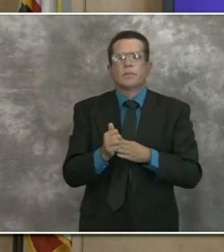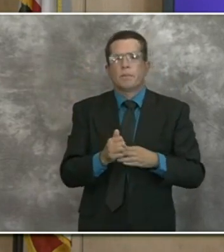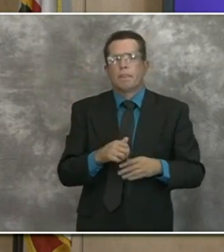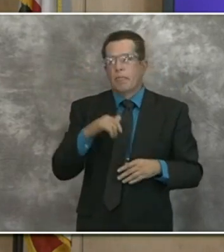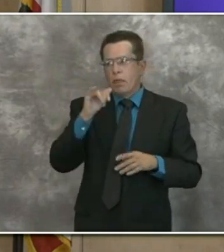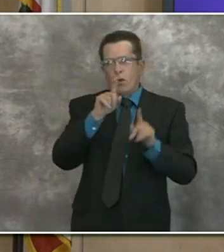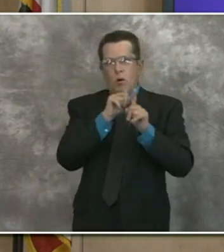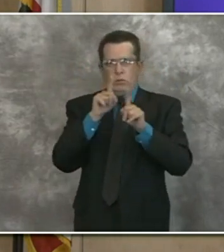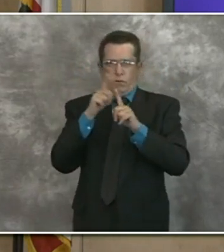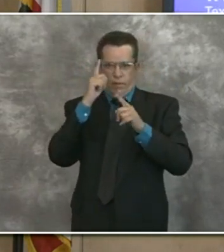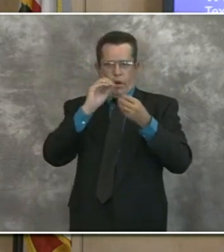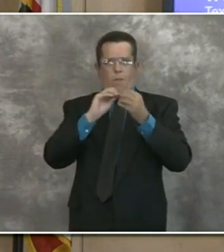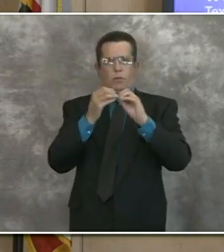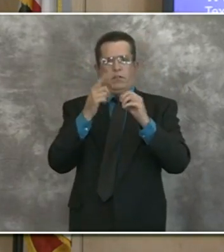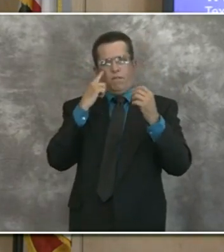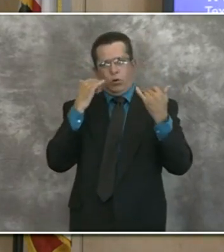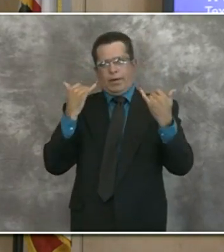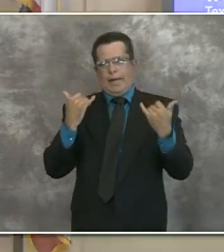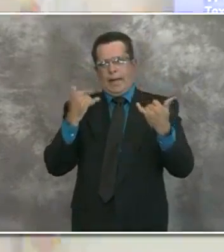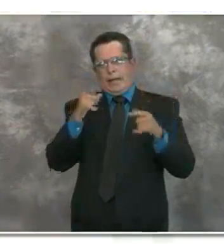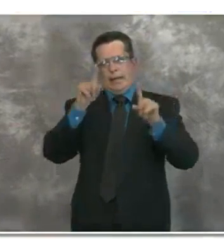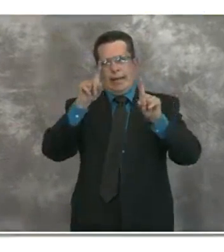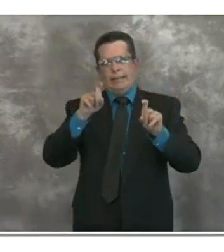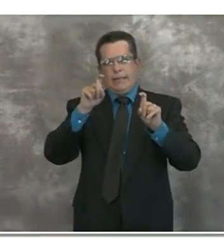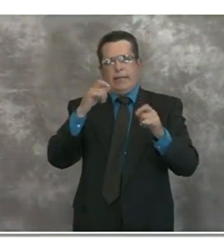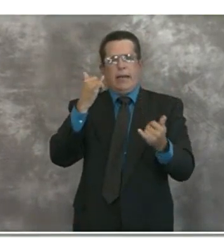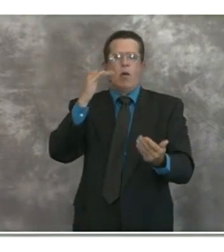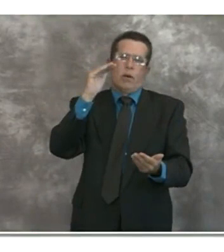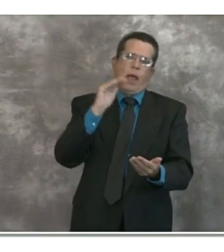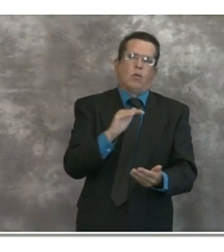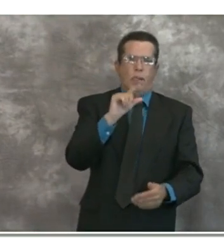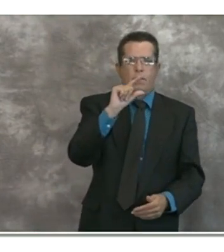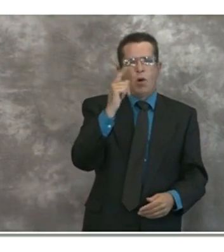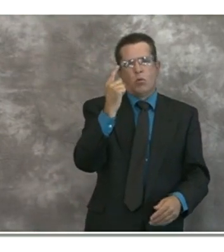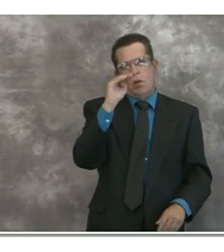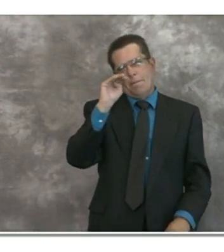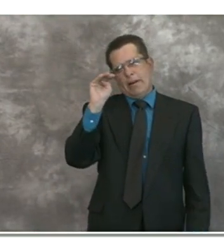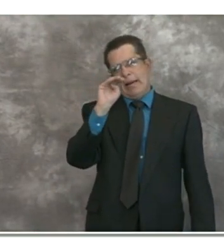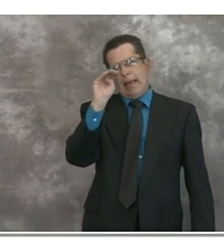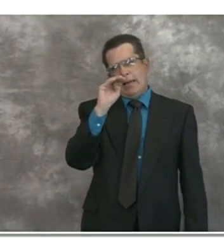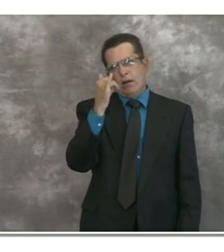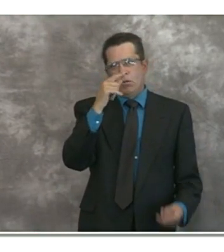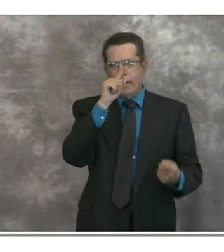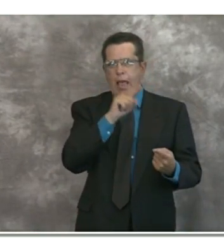WE'RE DEALING WITH THE REOPENING PROCESS AS WE COME OUT, JUMPING QUICKLY INTO OR A